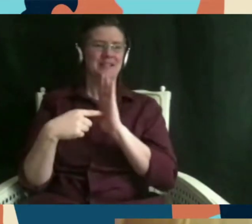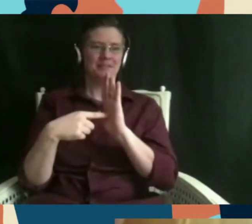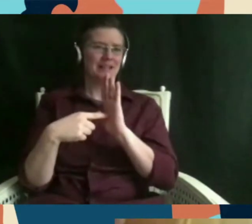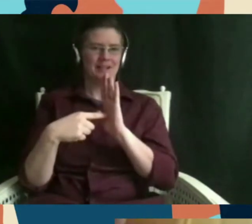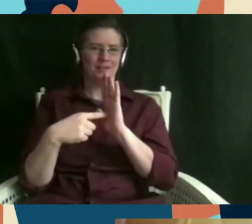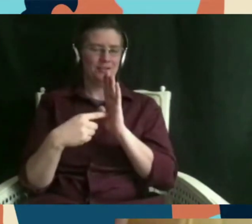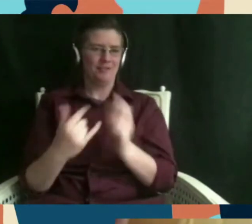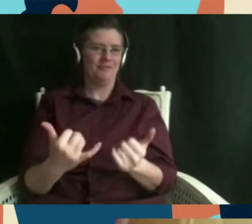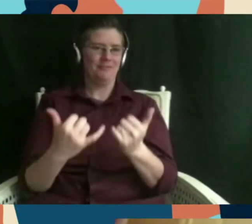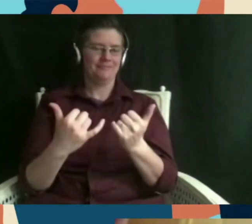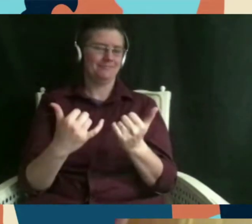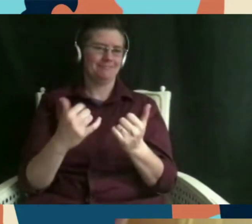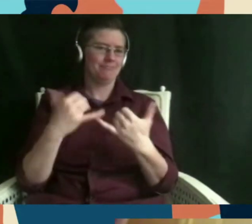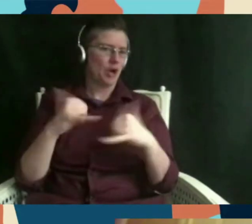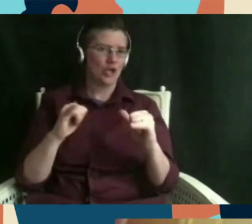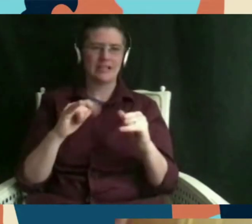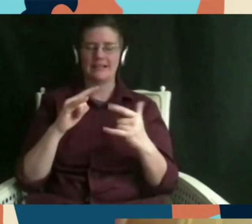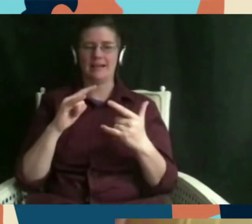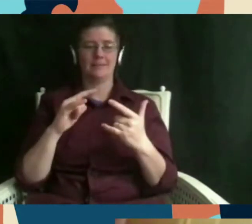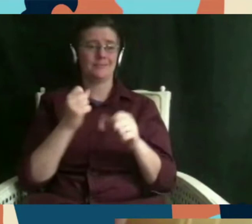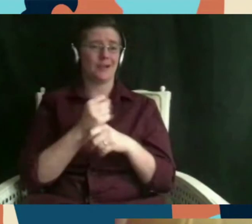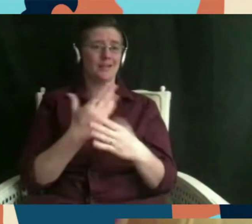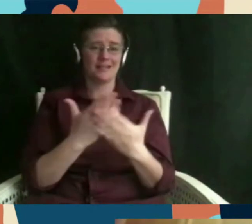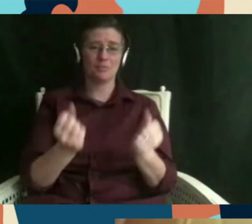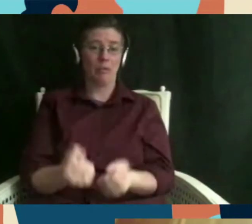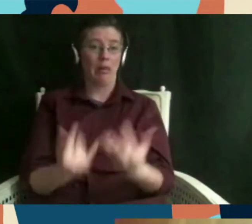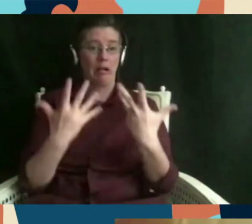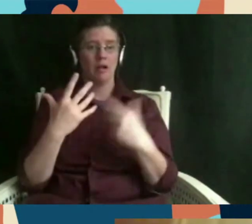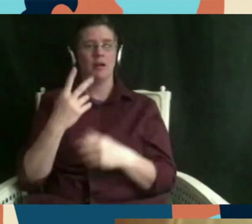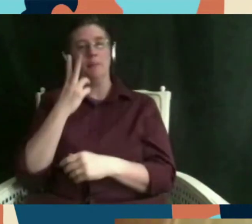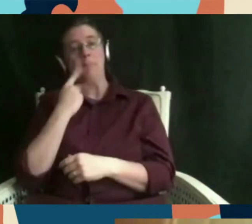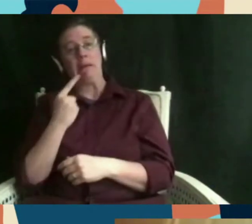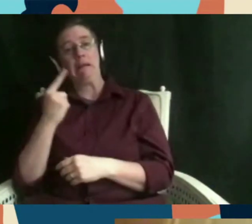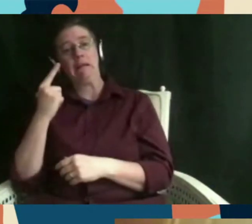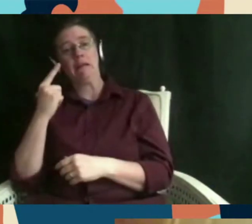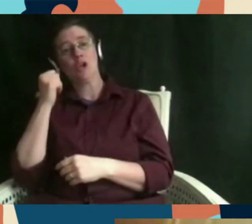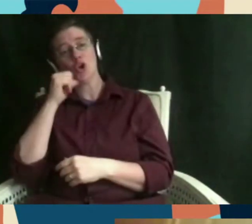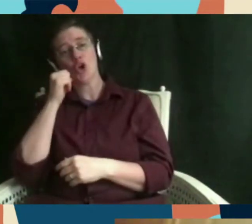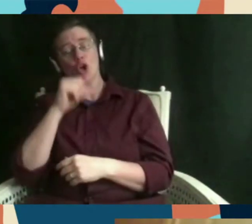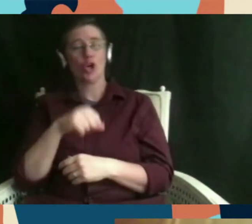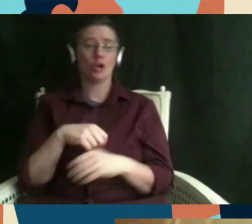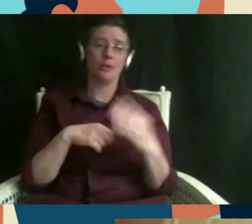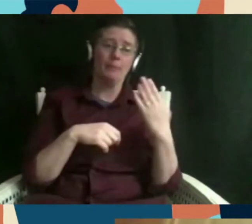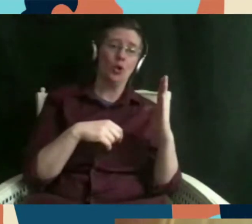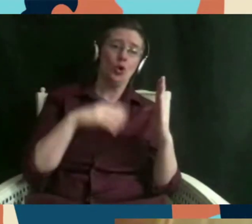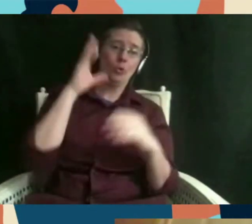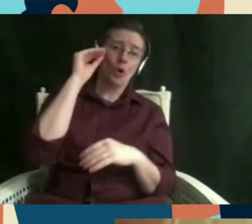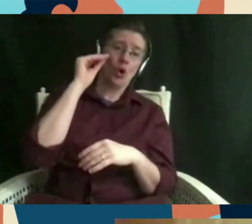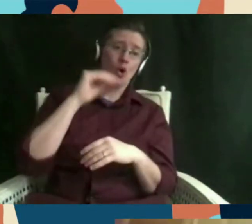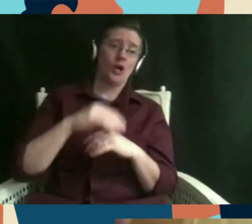blue is a boy color that's that's the stuff that makes people believe that and everything in this